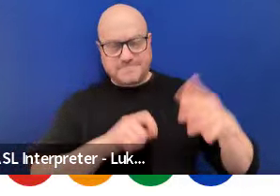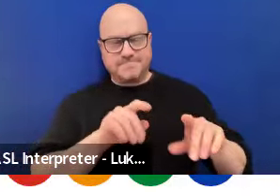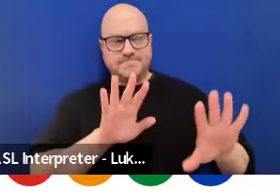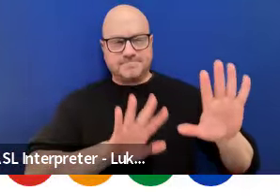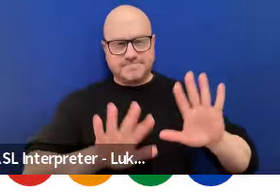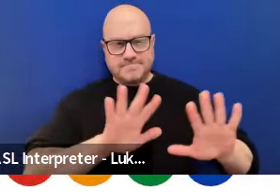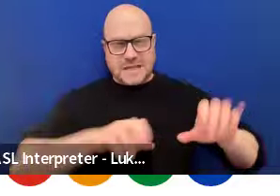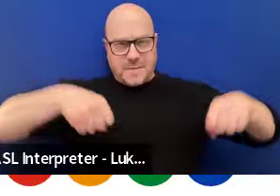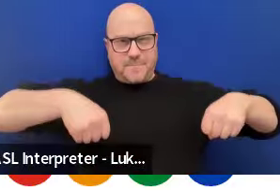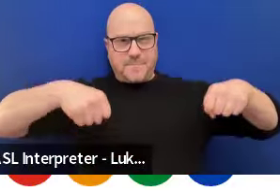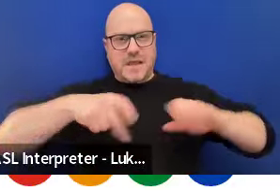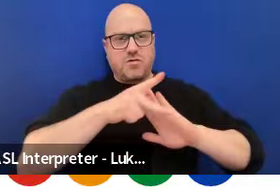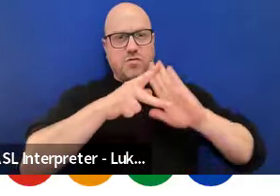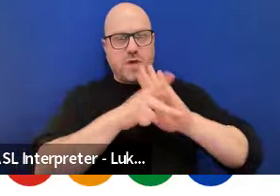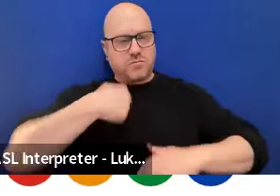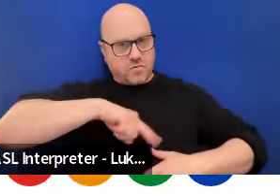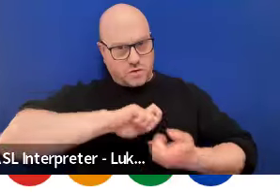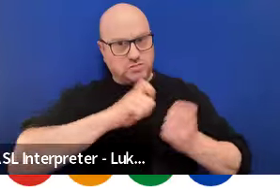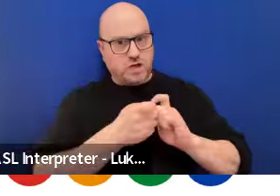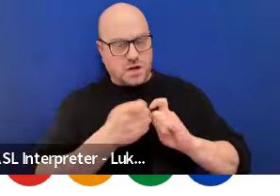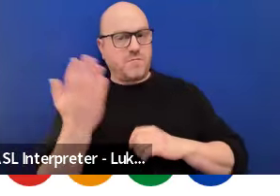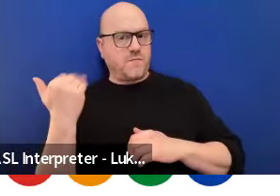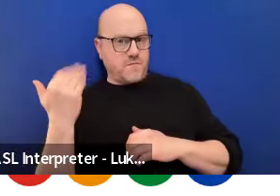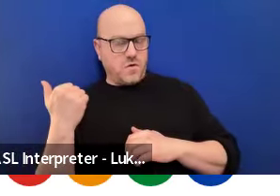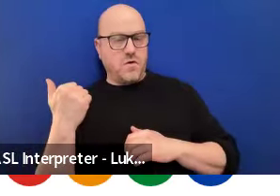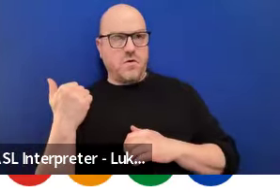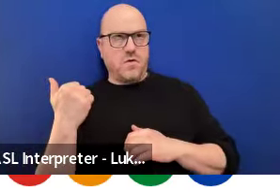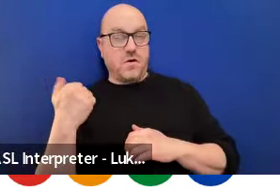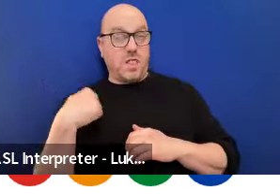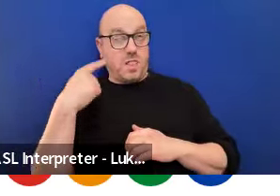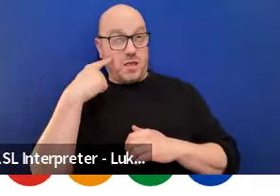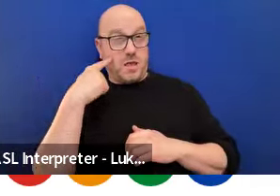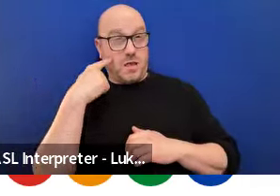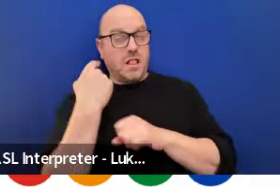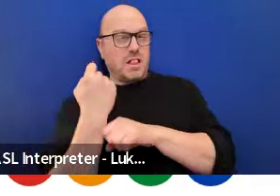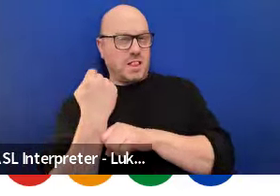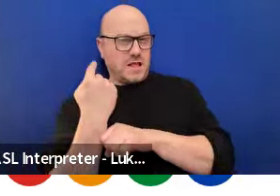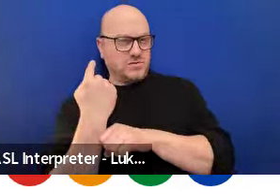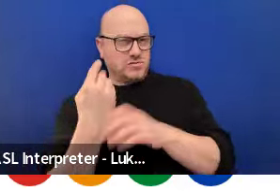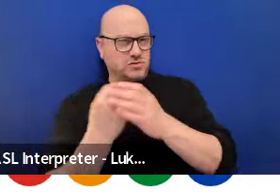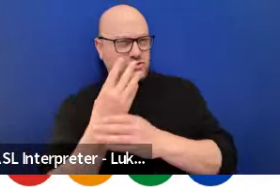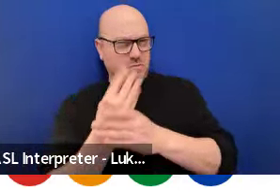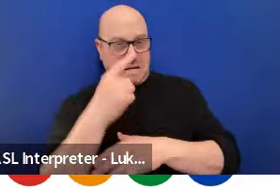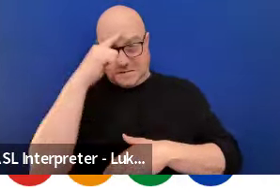WHEN WE DID GO THROUGH THE PROCESS OF TAKING A STEP BACK TO THINK ABOUT THE BAGGAGE POLICY